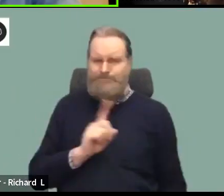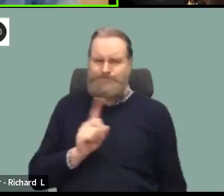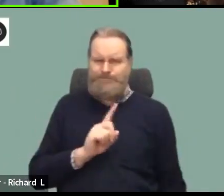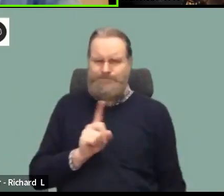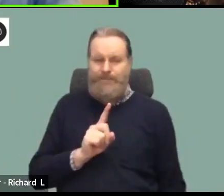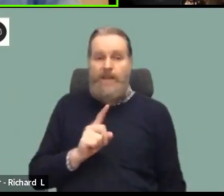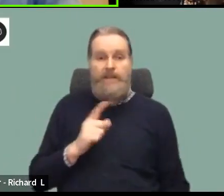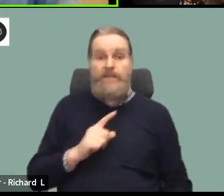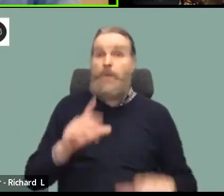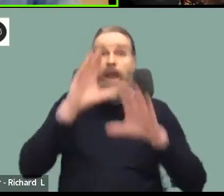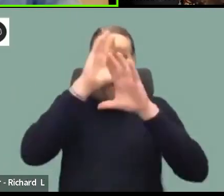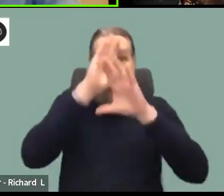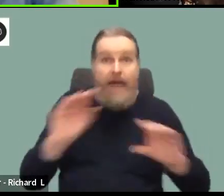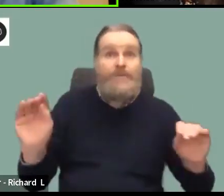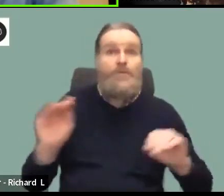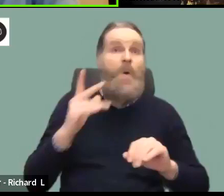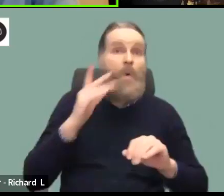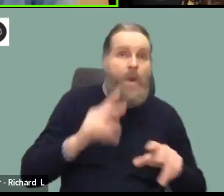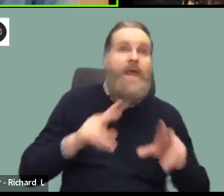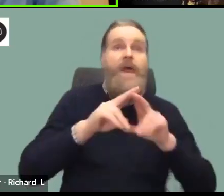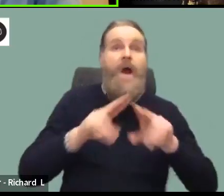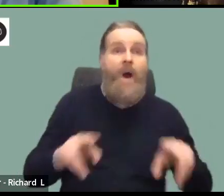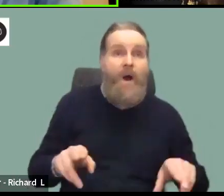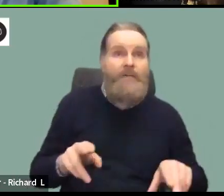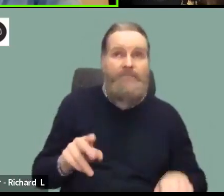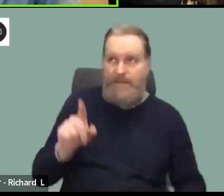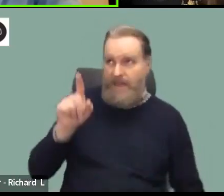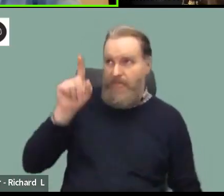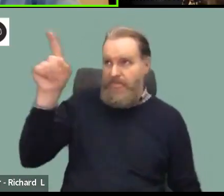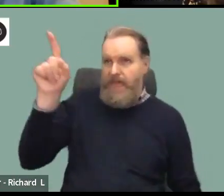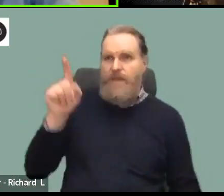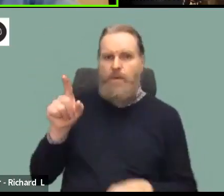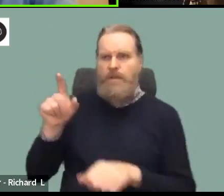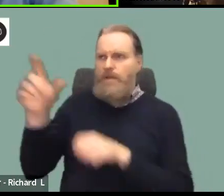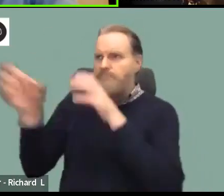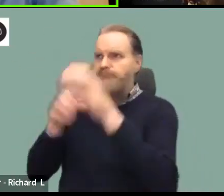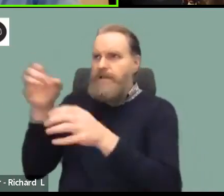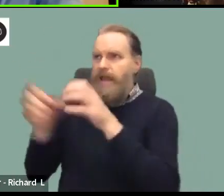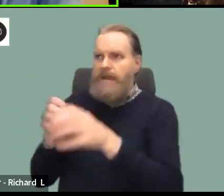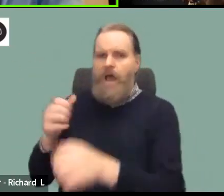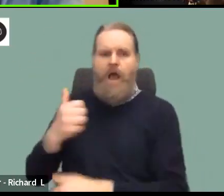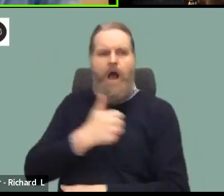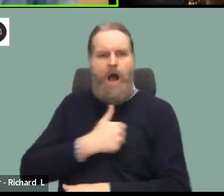give the government the least amount of time to prepare. because because we know that they because we know that they are training the military to do that training the military, to do the